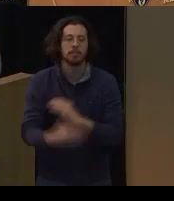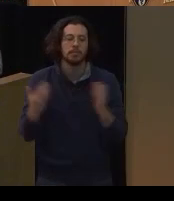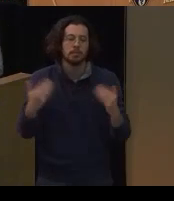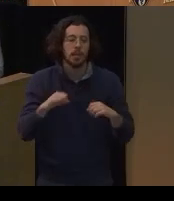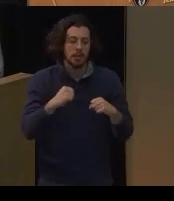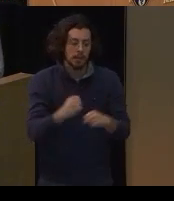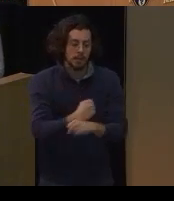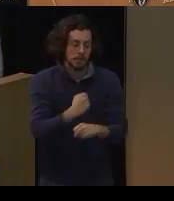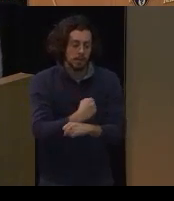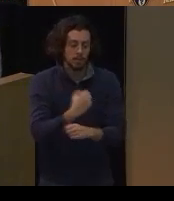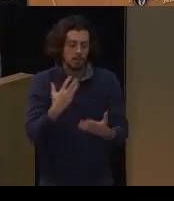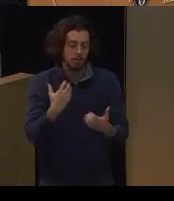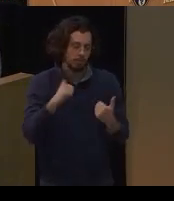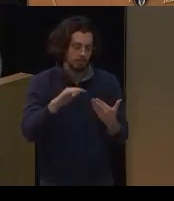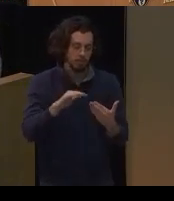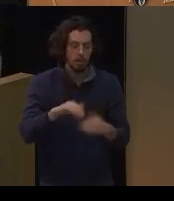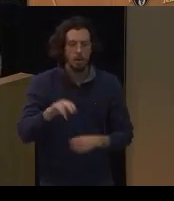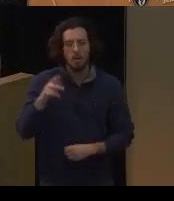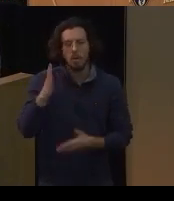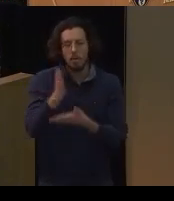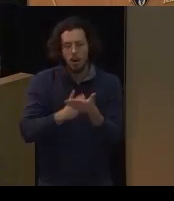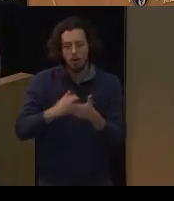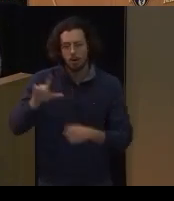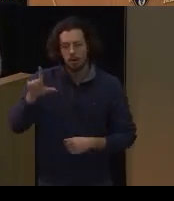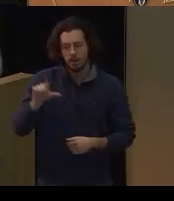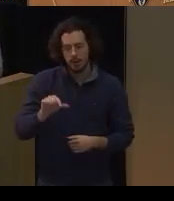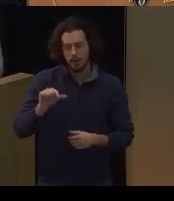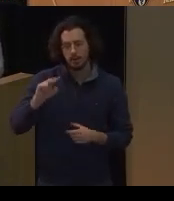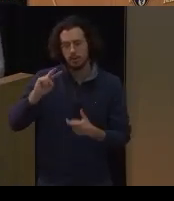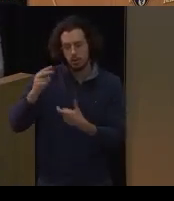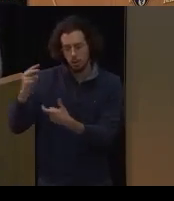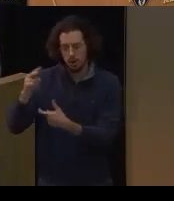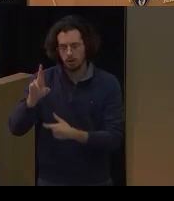partial least squares regression which is this multivariate latent variable approach to modeling